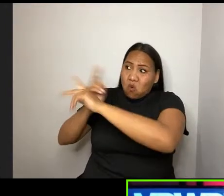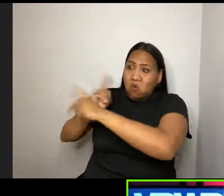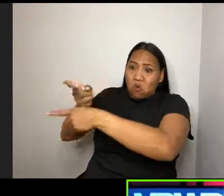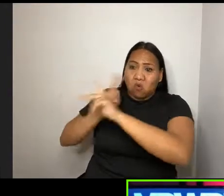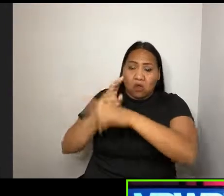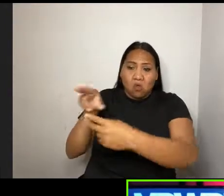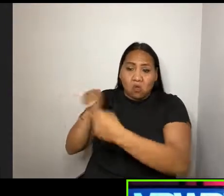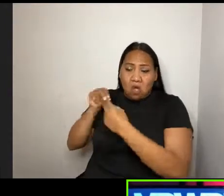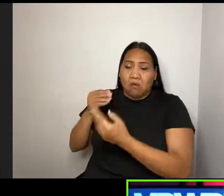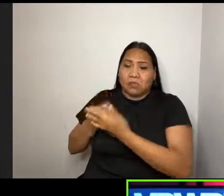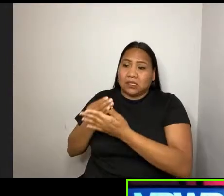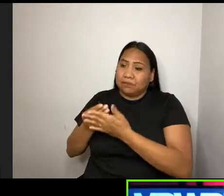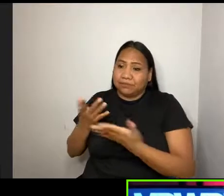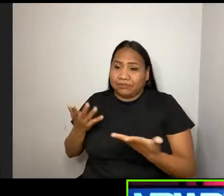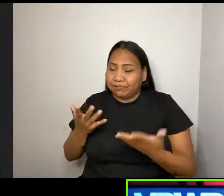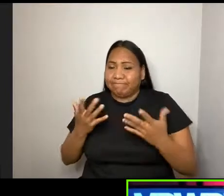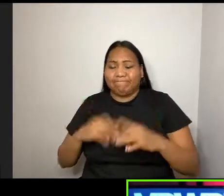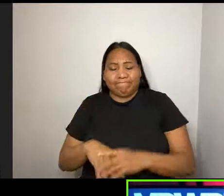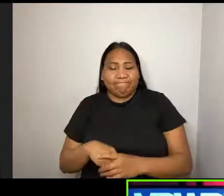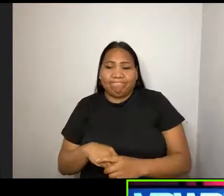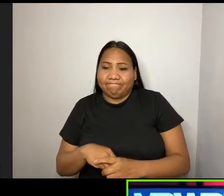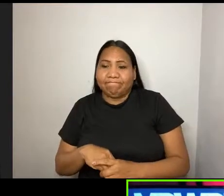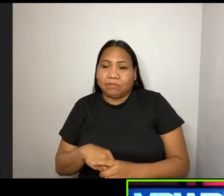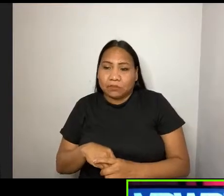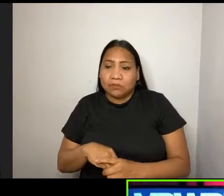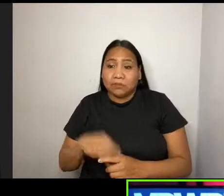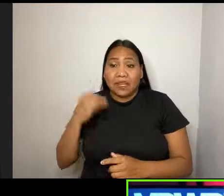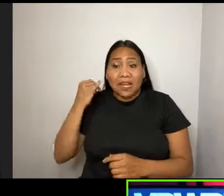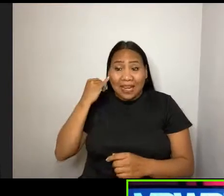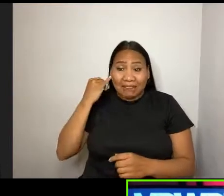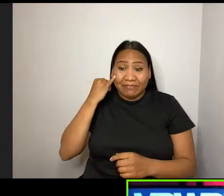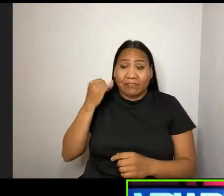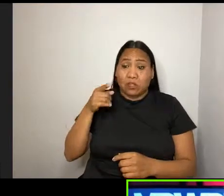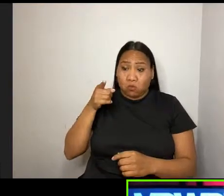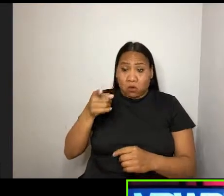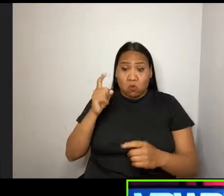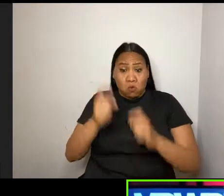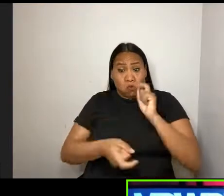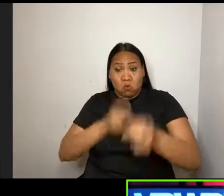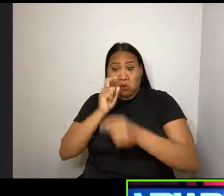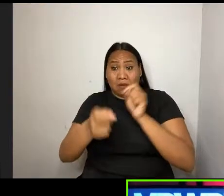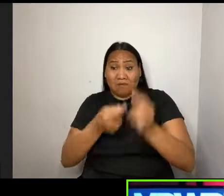you know, if you are donating, find organizations that are founded by people of color and